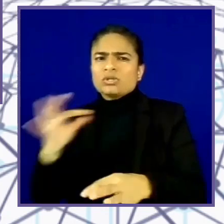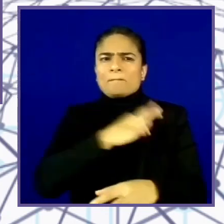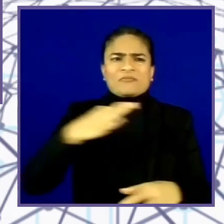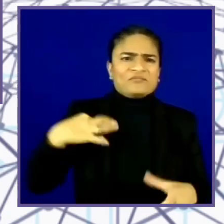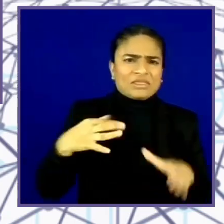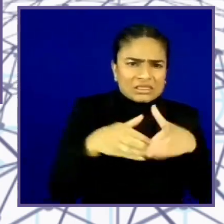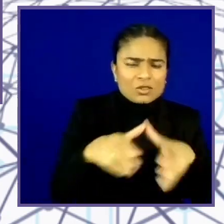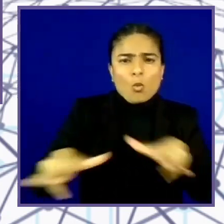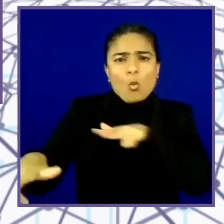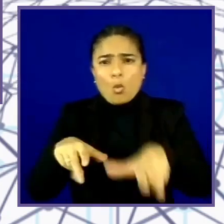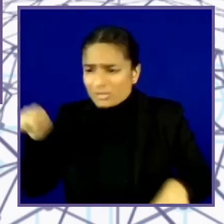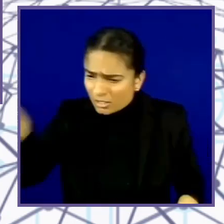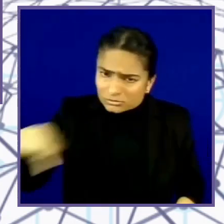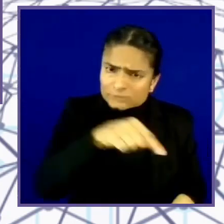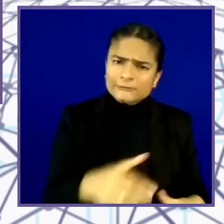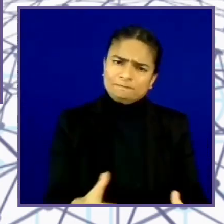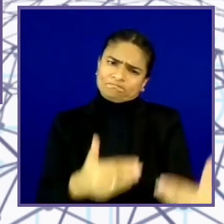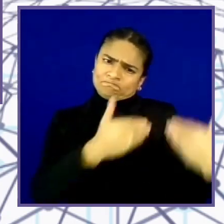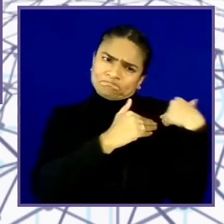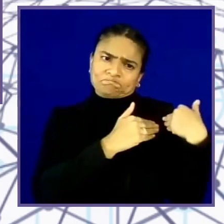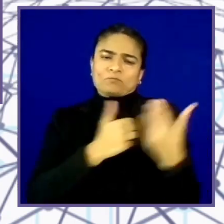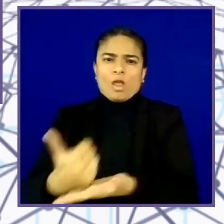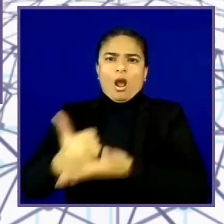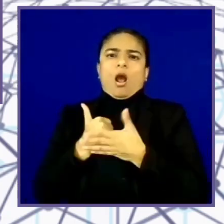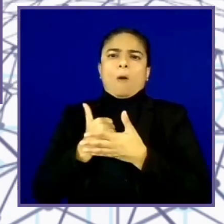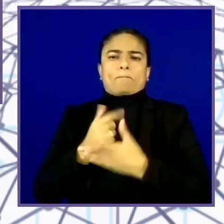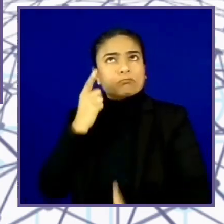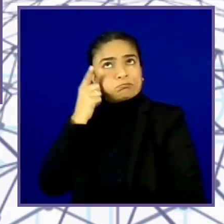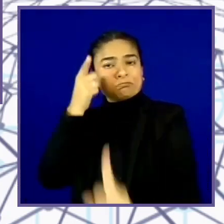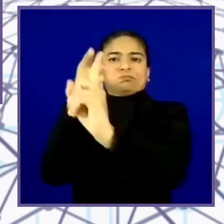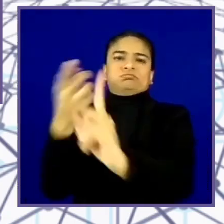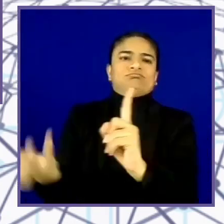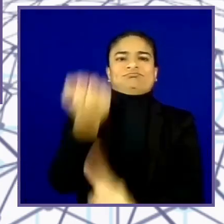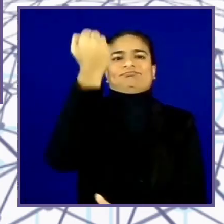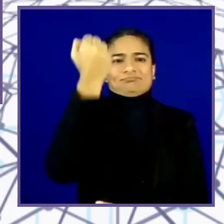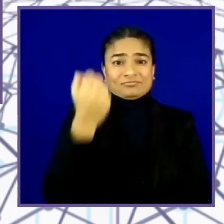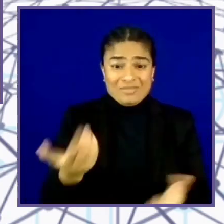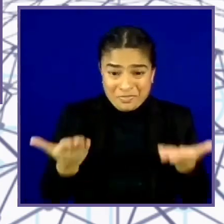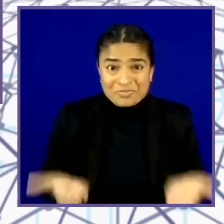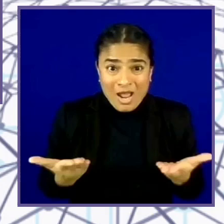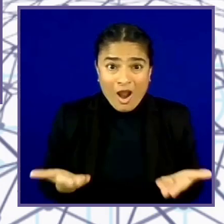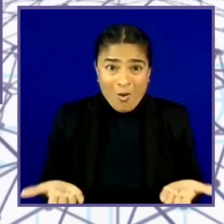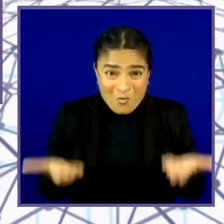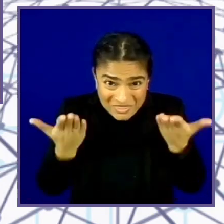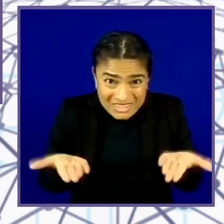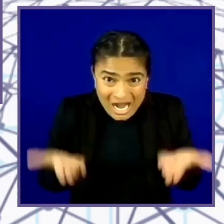in this moment, as we navigate path to post COVID-19 pandemic recovery.